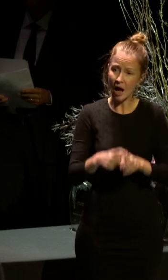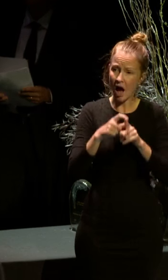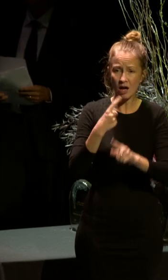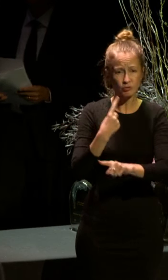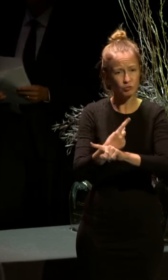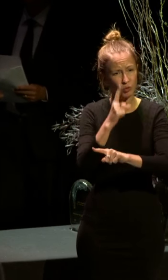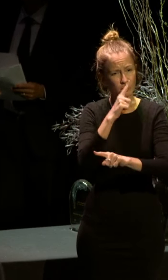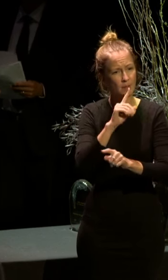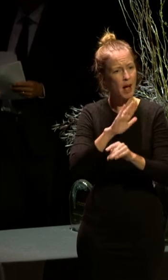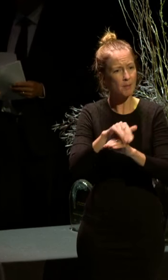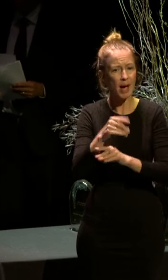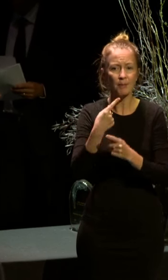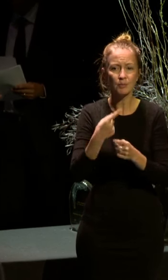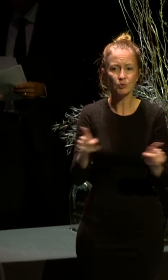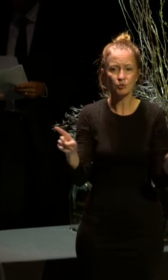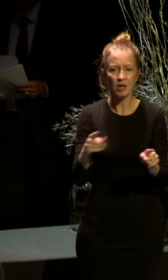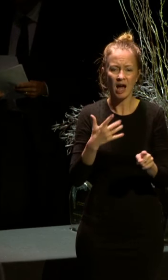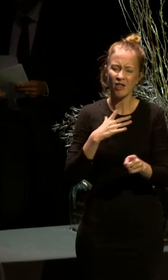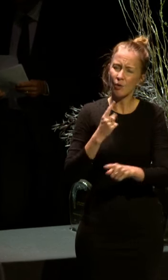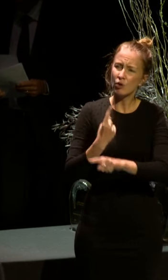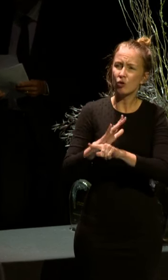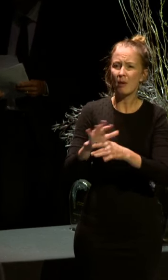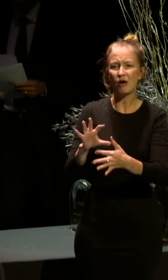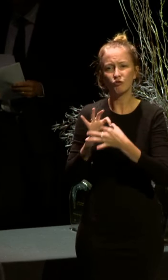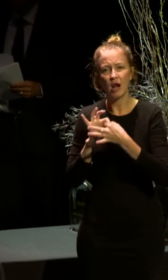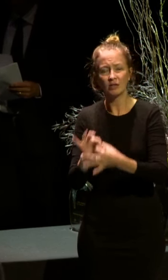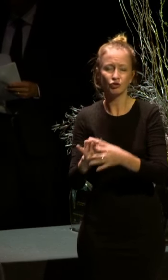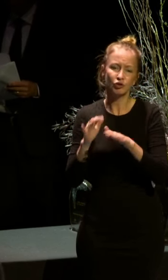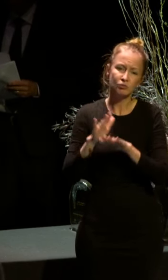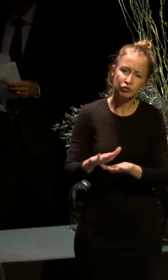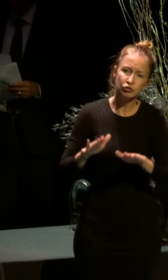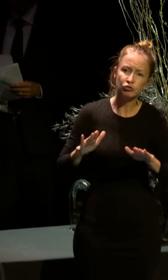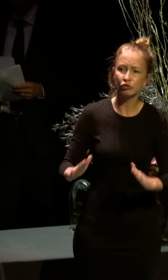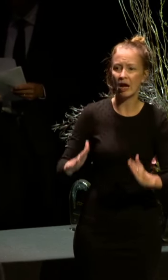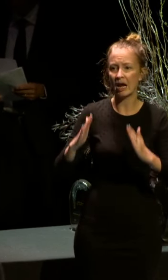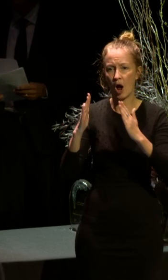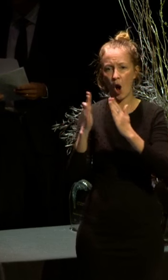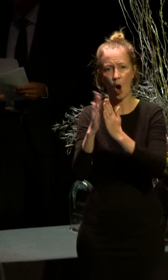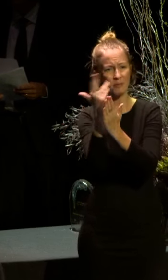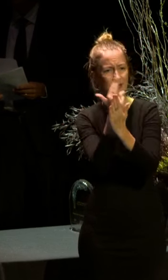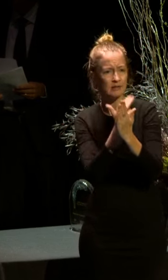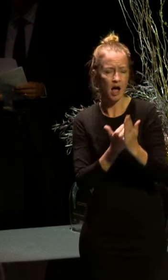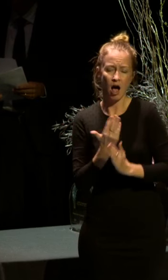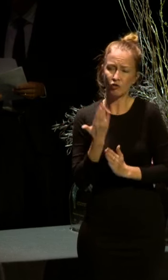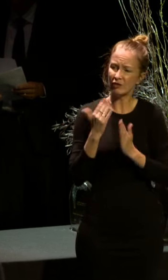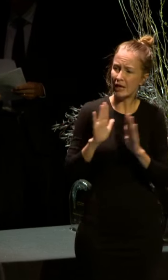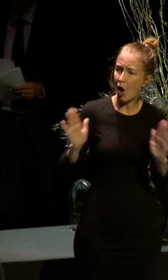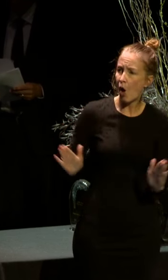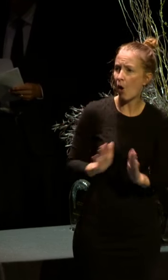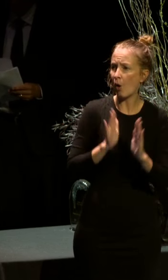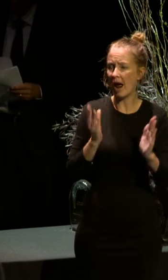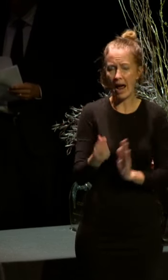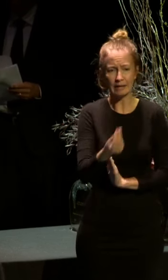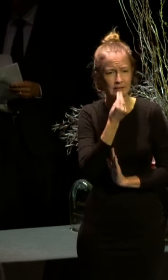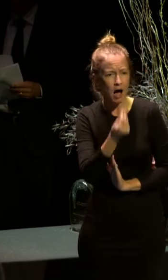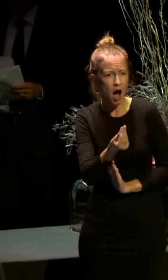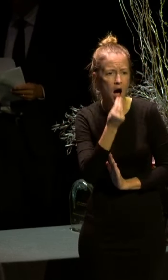They want to talk about your relationship, your kids, your home decor, your recent holiday, your diet secrets, your political vision,